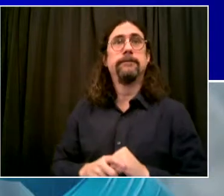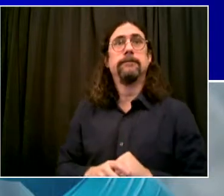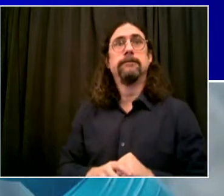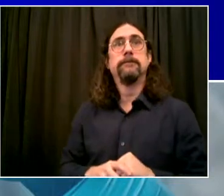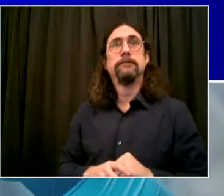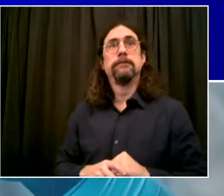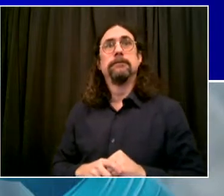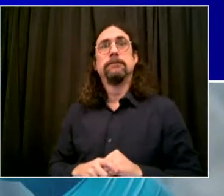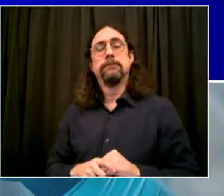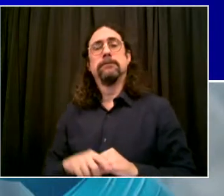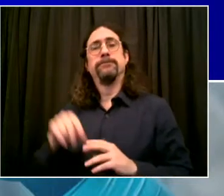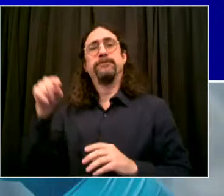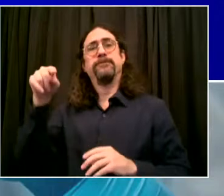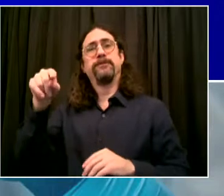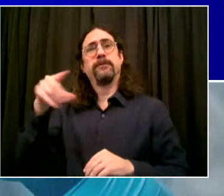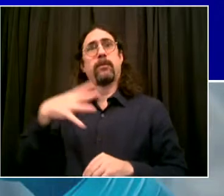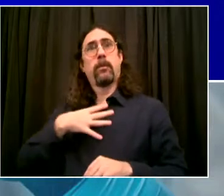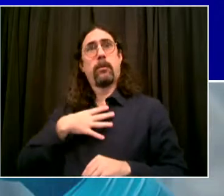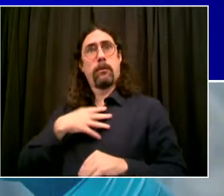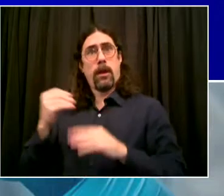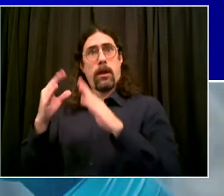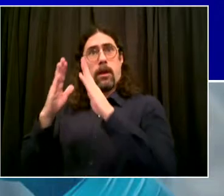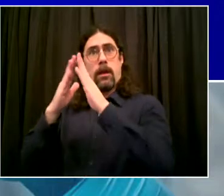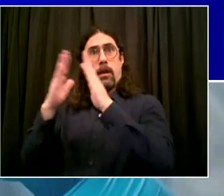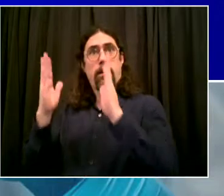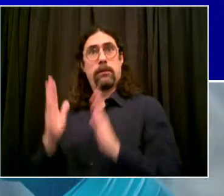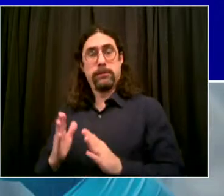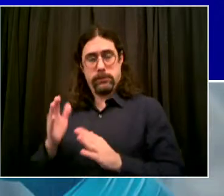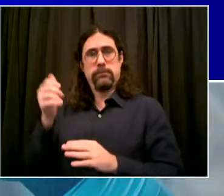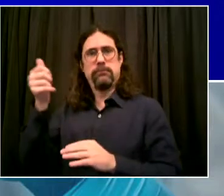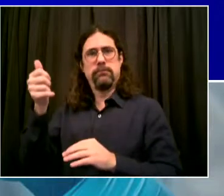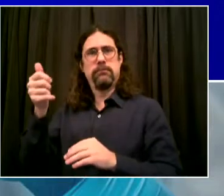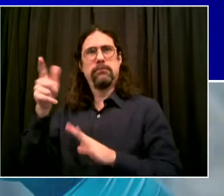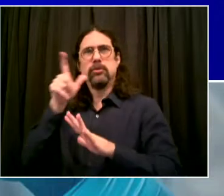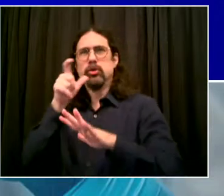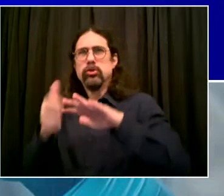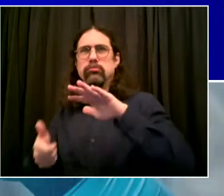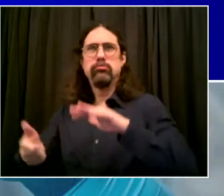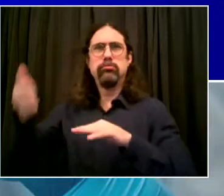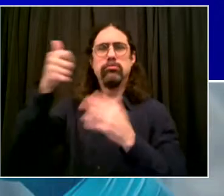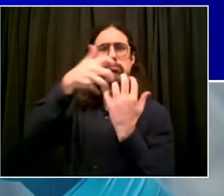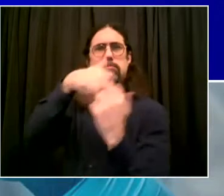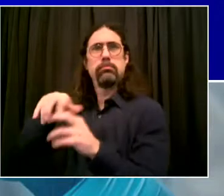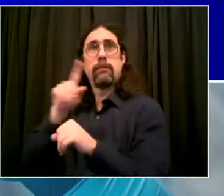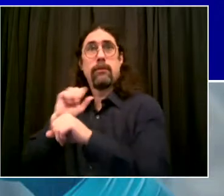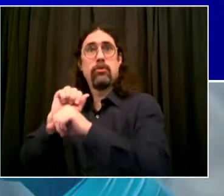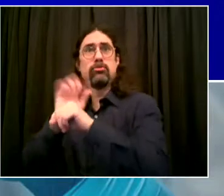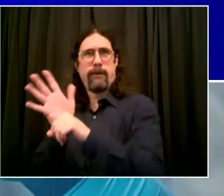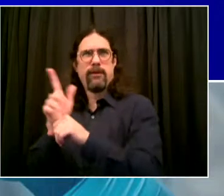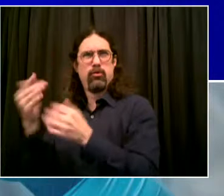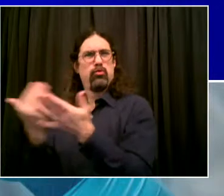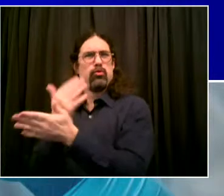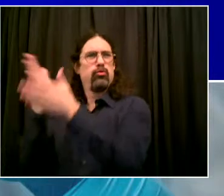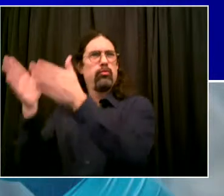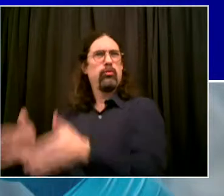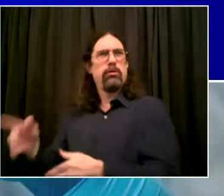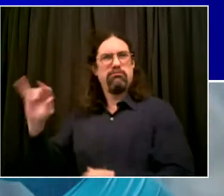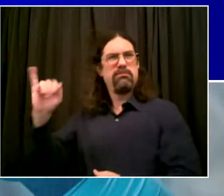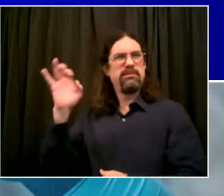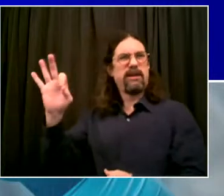WHITE HOUSE COVID COORDINATOR.